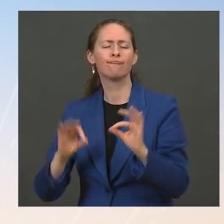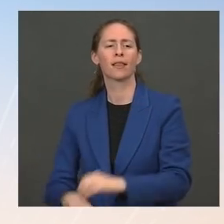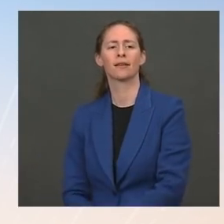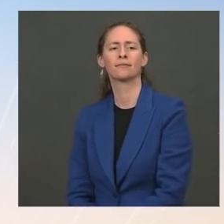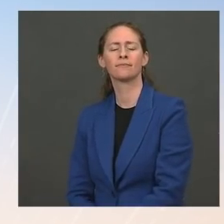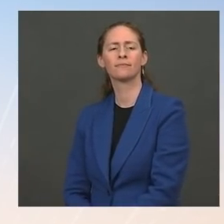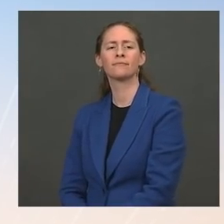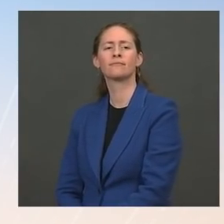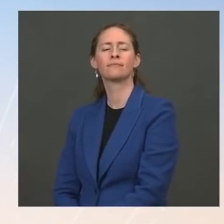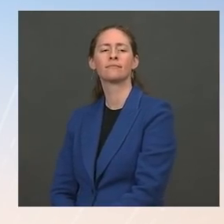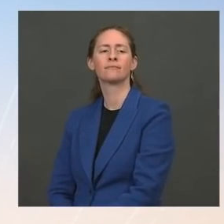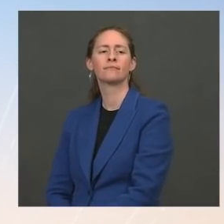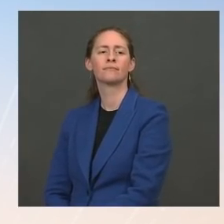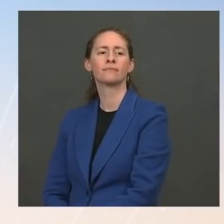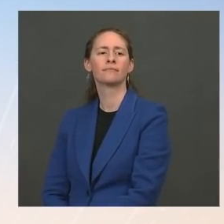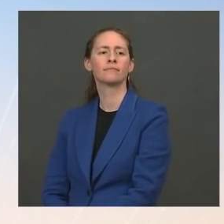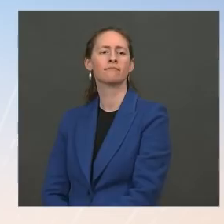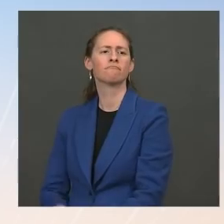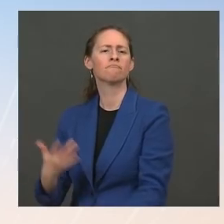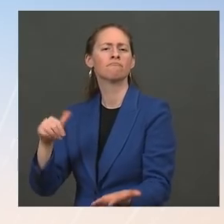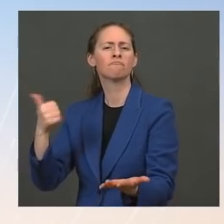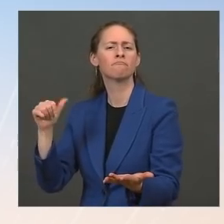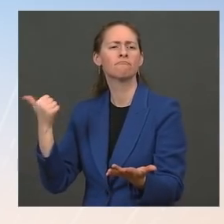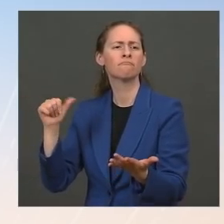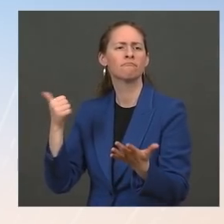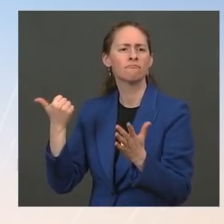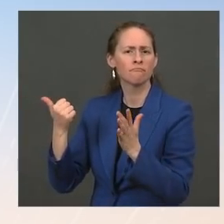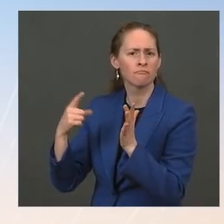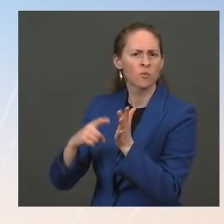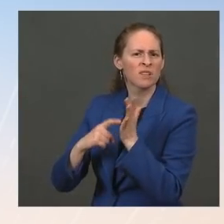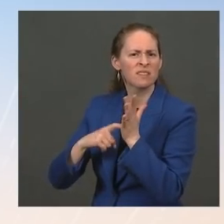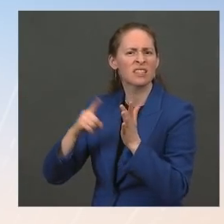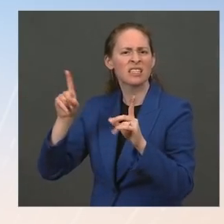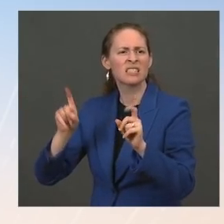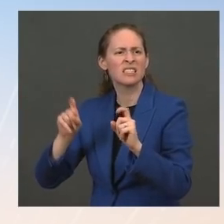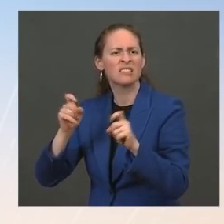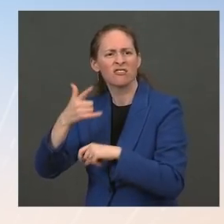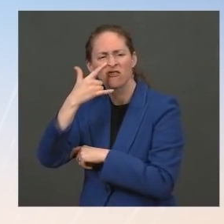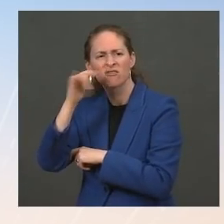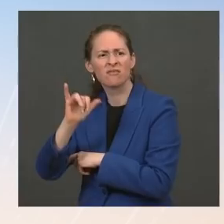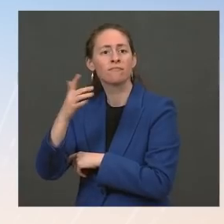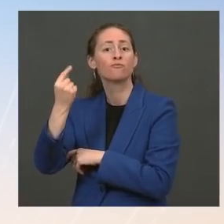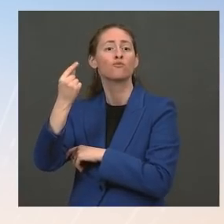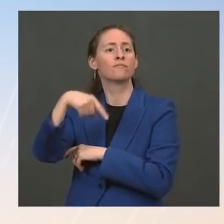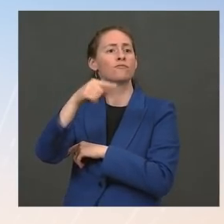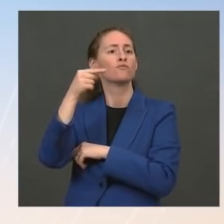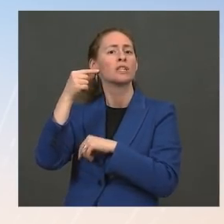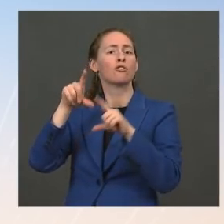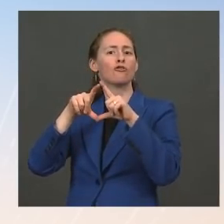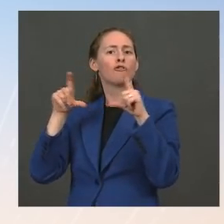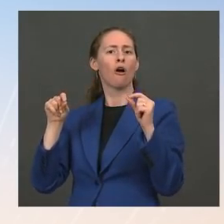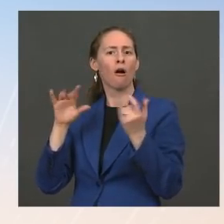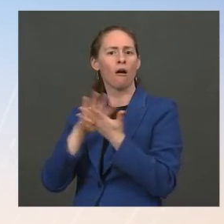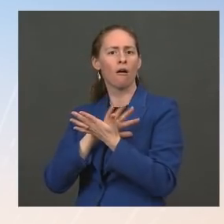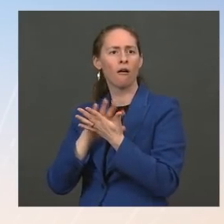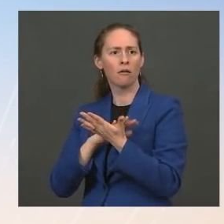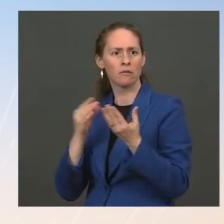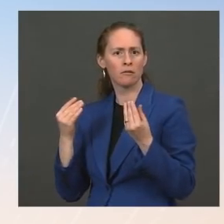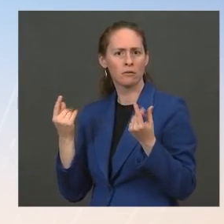who come from those South -- Southern African countries once they get here? Ms. Psaki: Well, we already have stringent requirements in place, as you know: